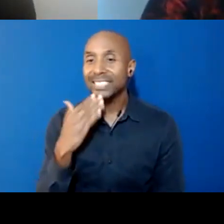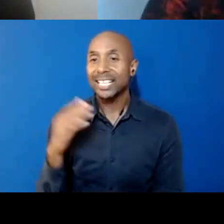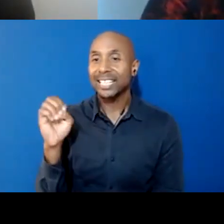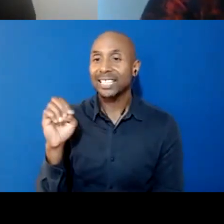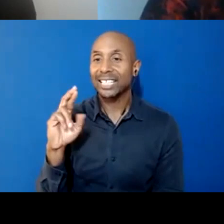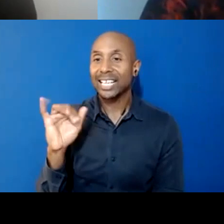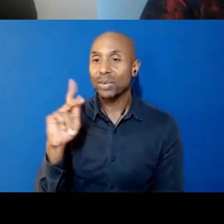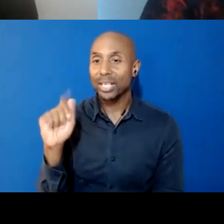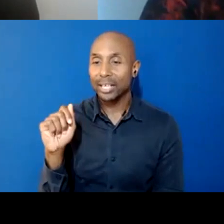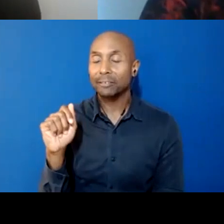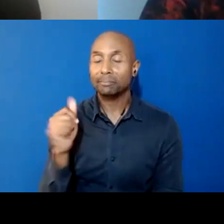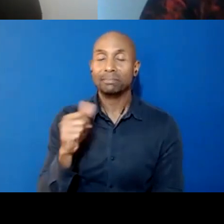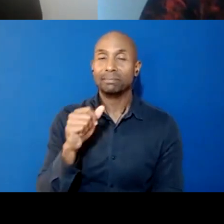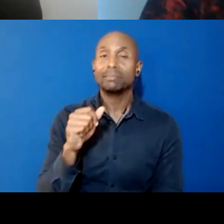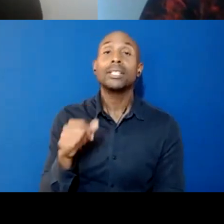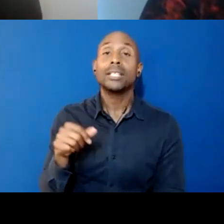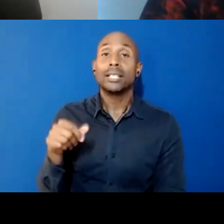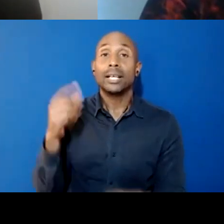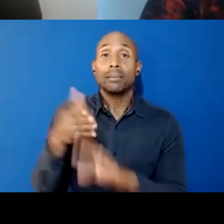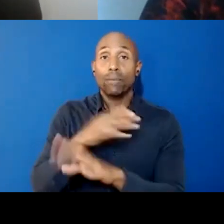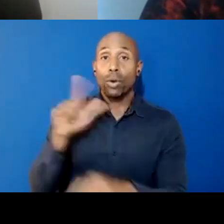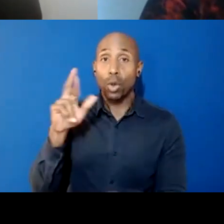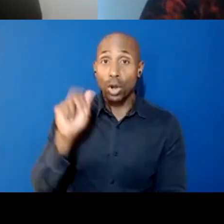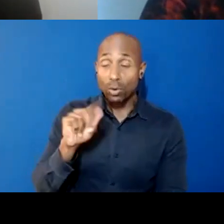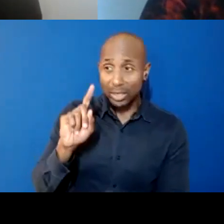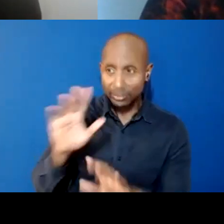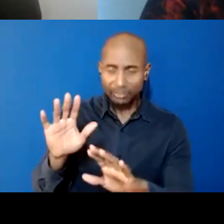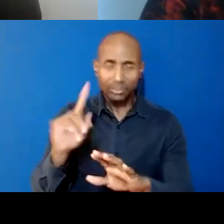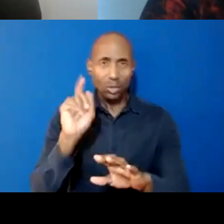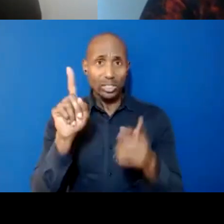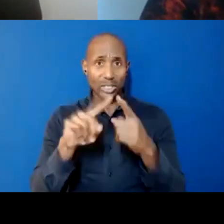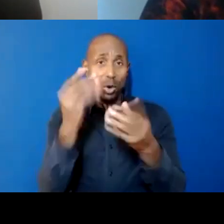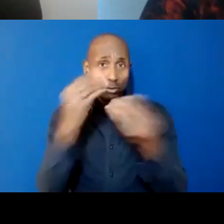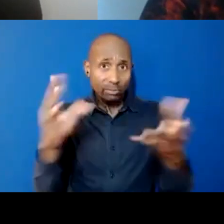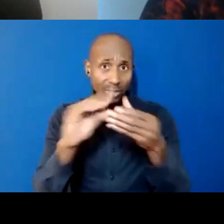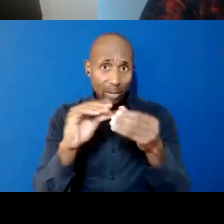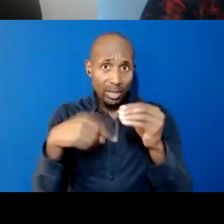Before I go on to Laura, if anyone listening in the audience has thoughts about this question,